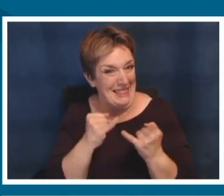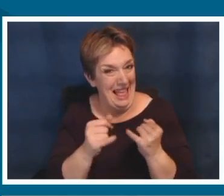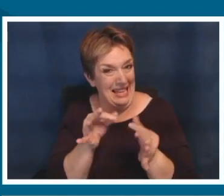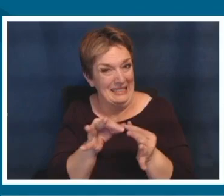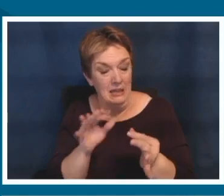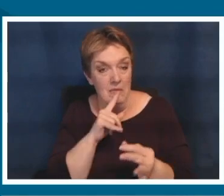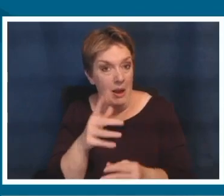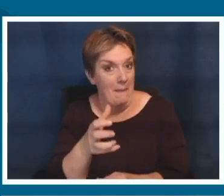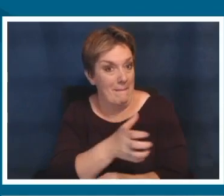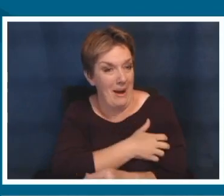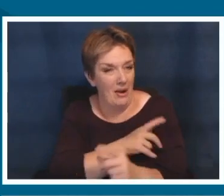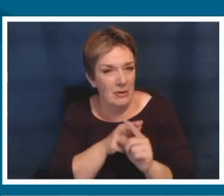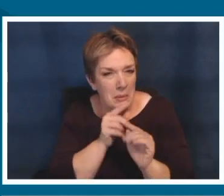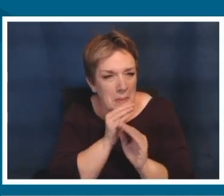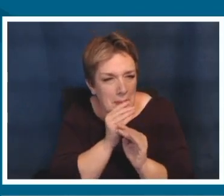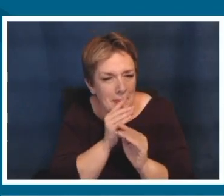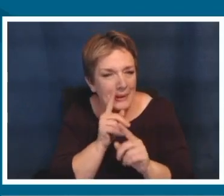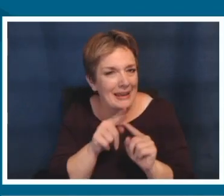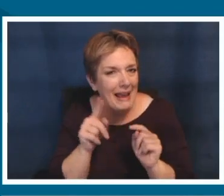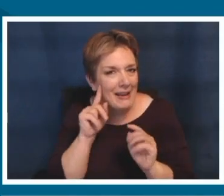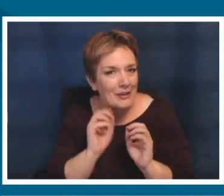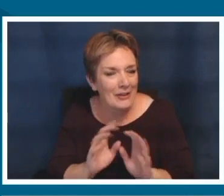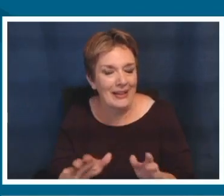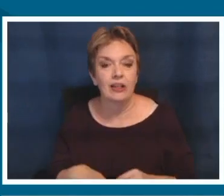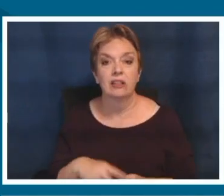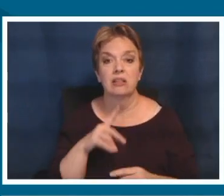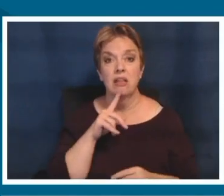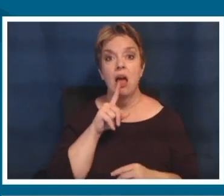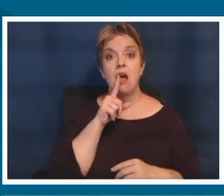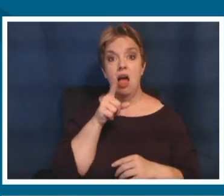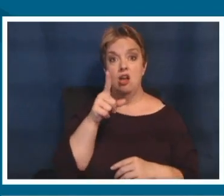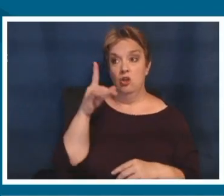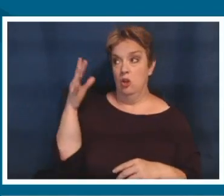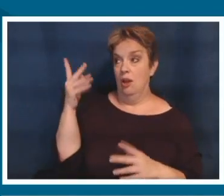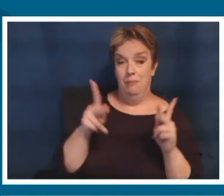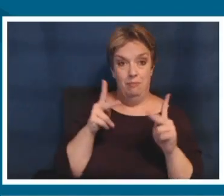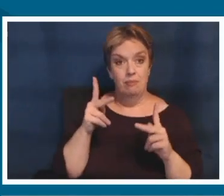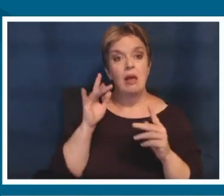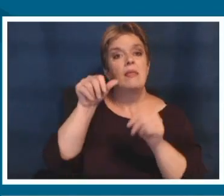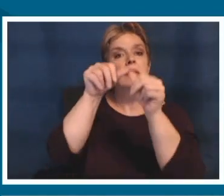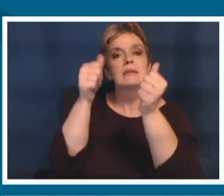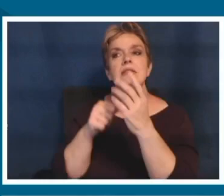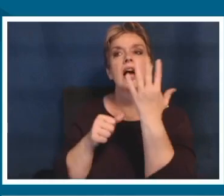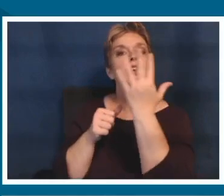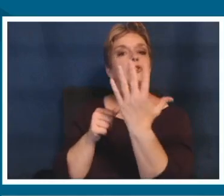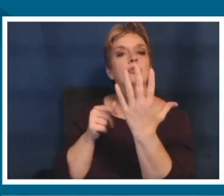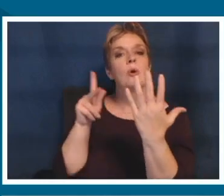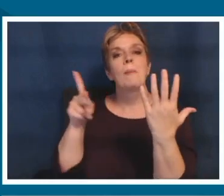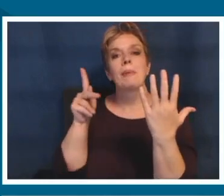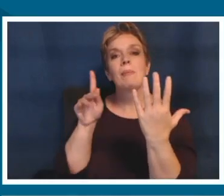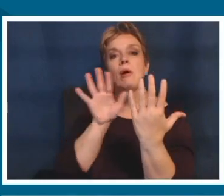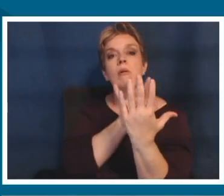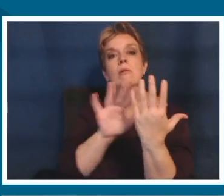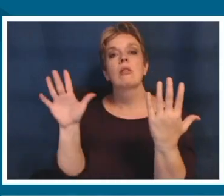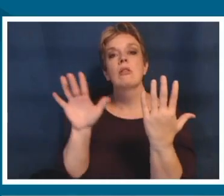she says like when you actually bring people to the statue they realize how important it is i just wanted to voice